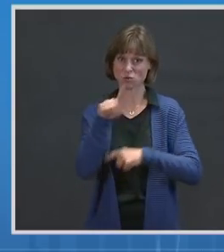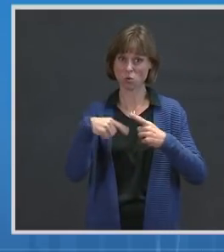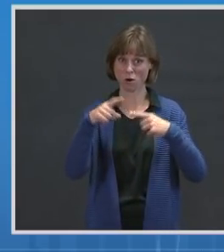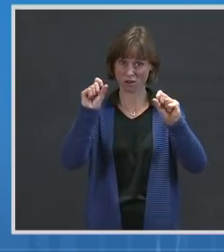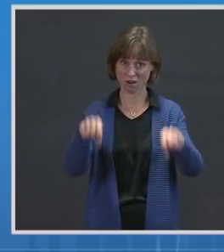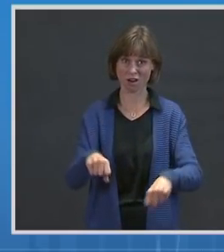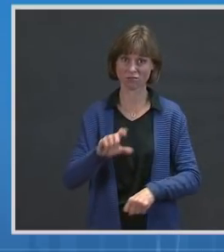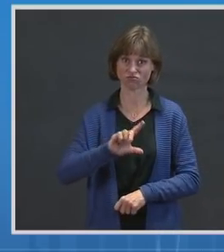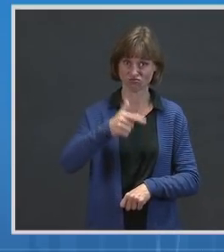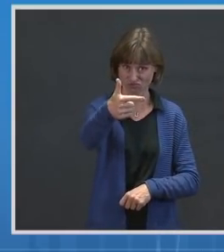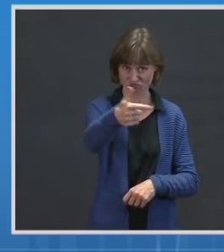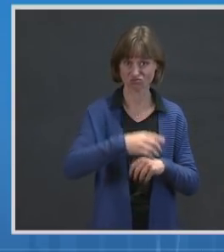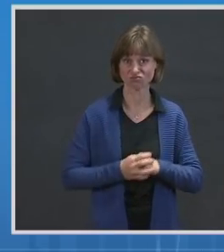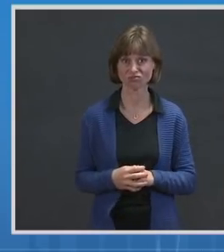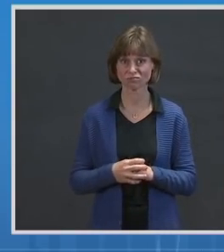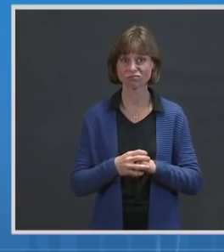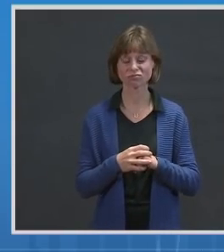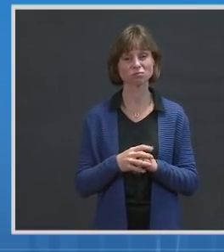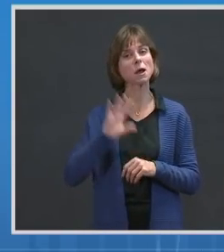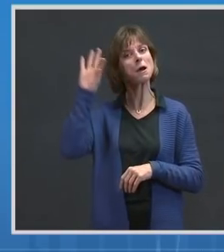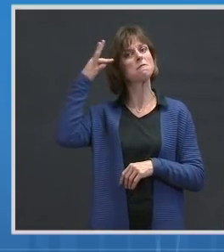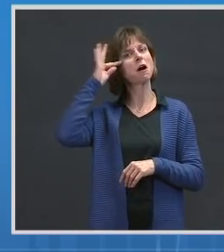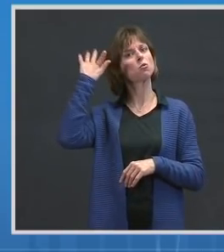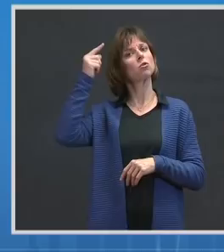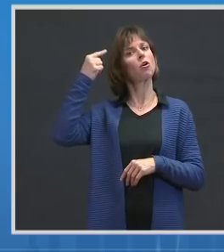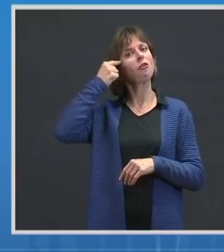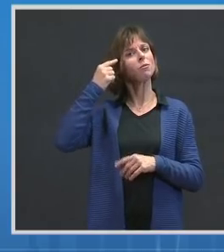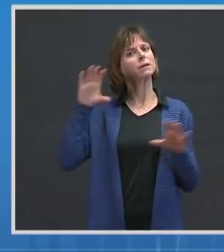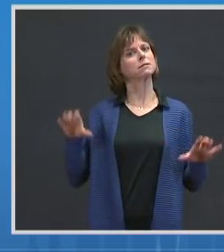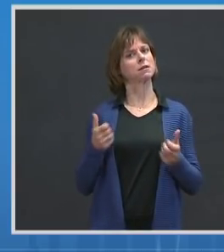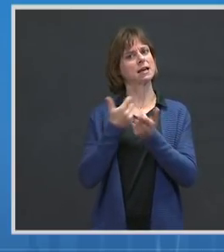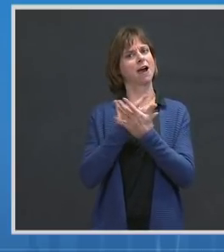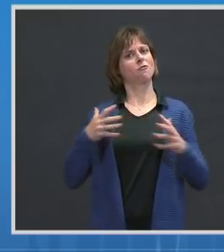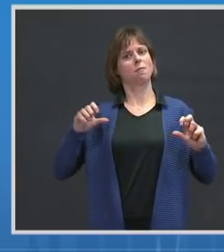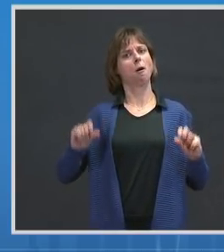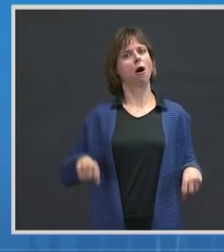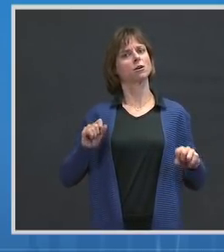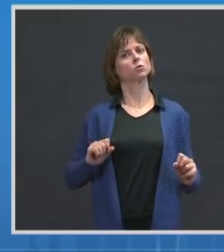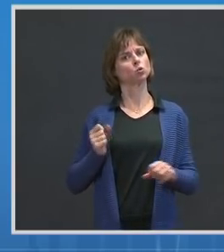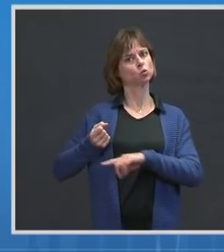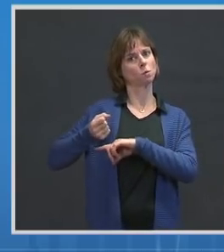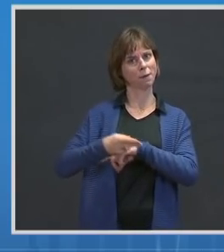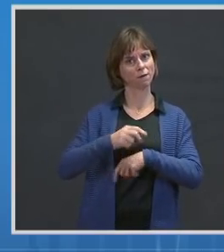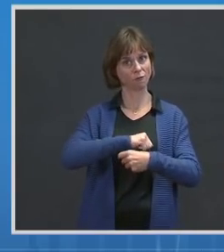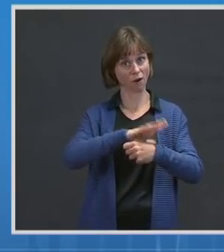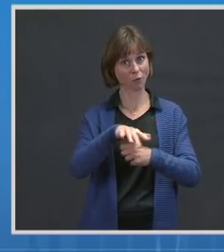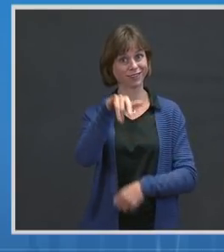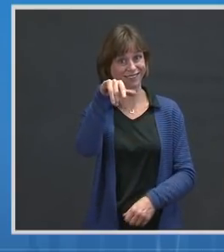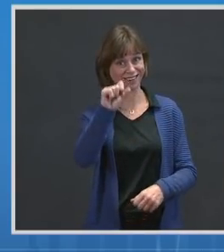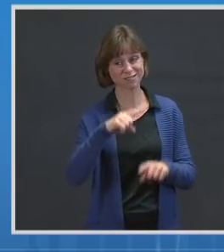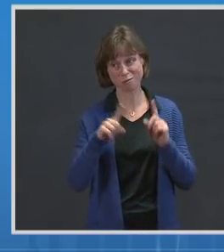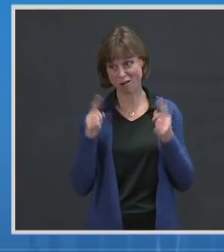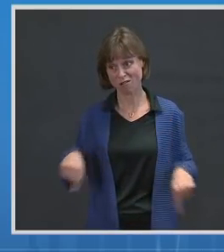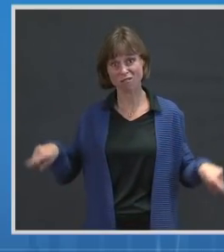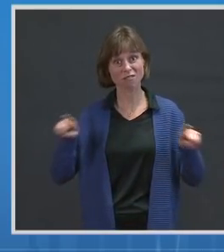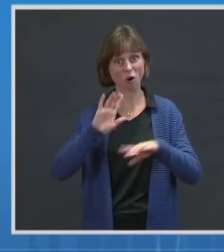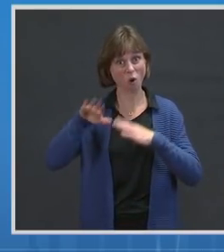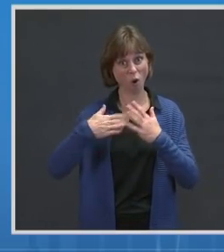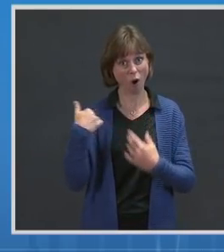We will do everything we can as a federal government to defeat this virus, but it will take all of us stepping up to do our part.